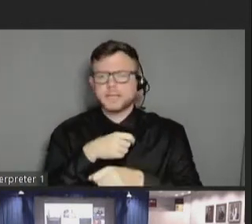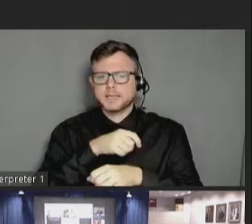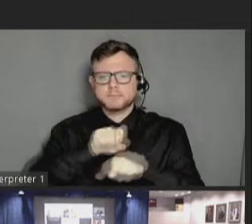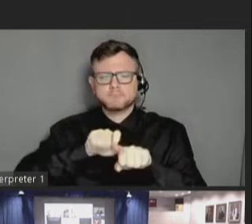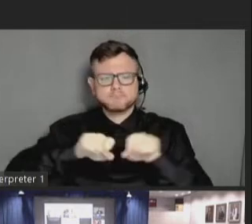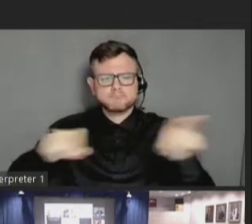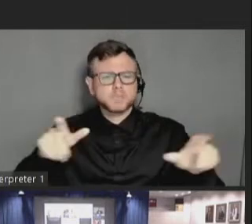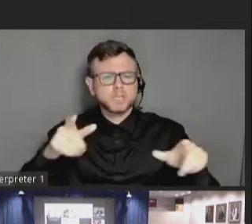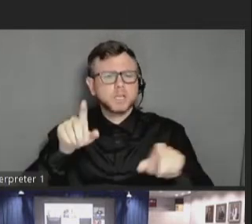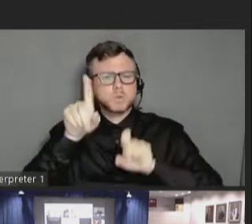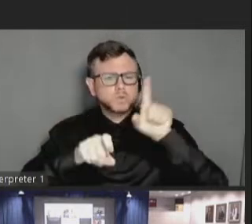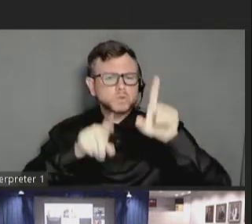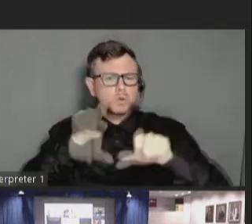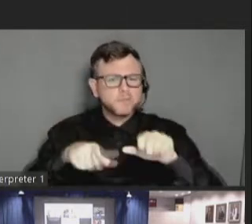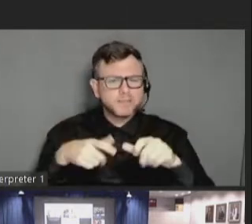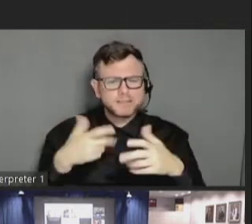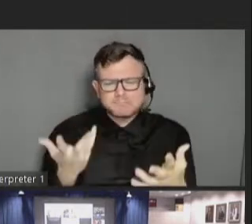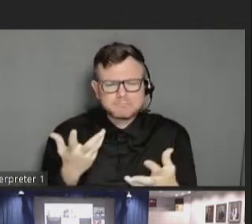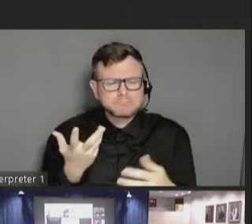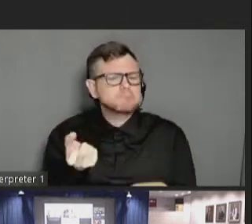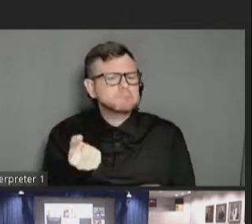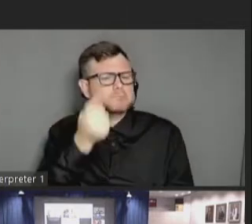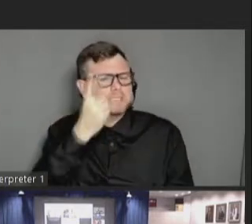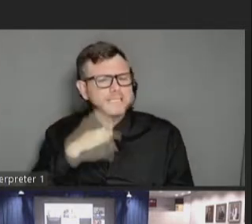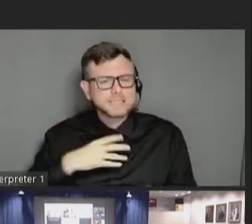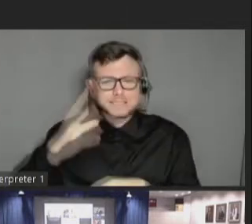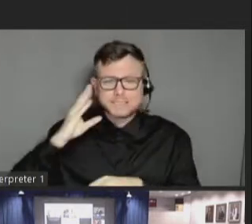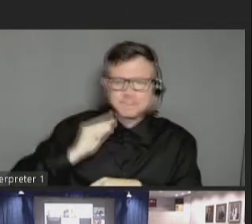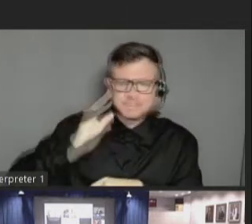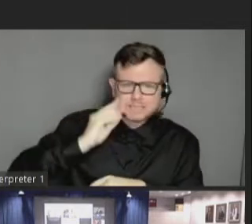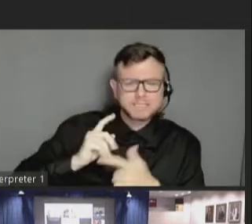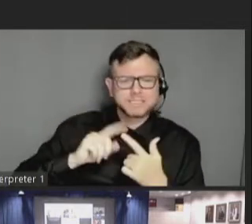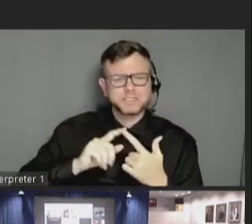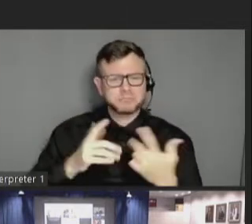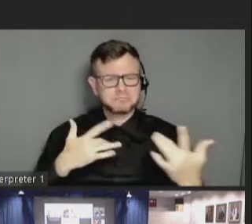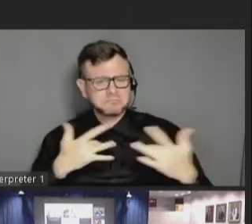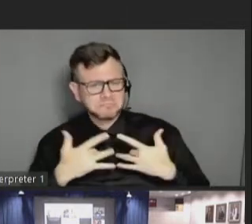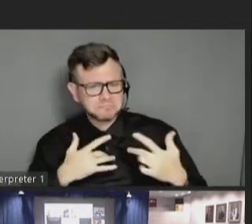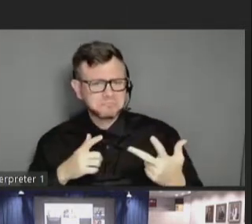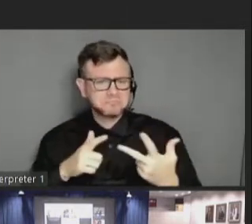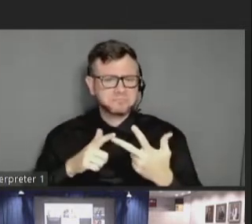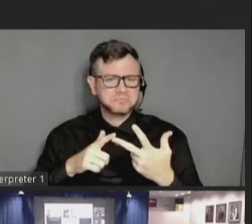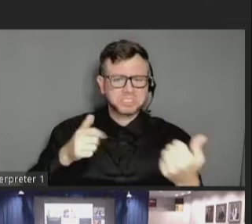could really understand what were the experiences, what were the concerns and the challenges for